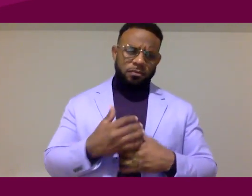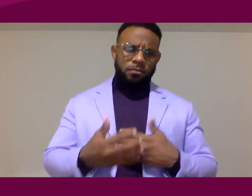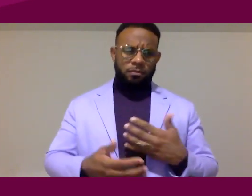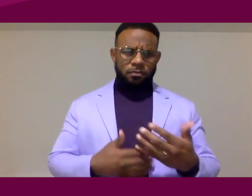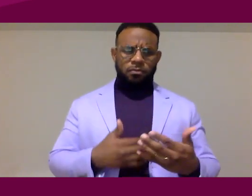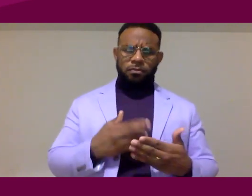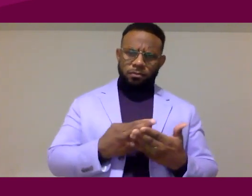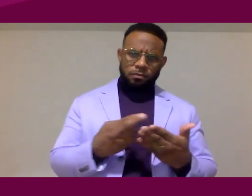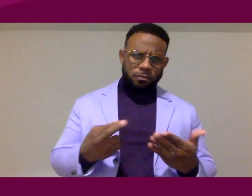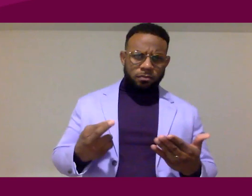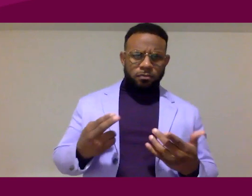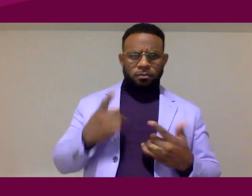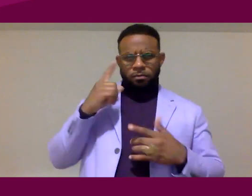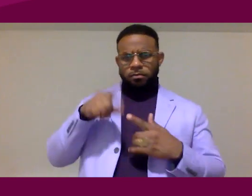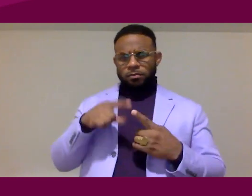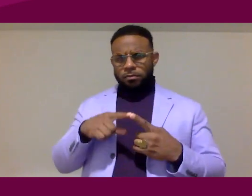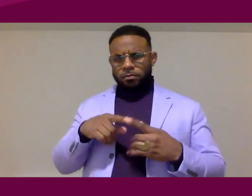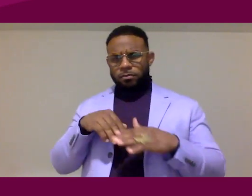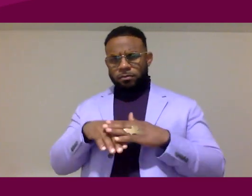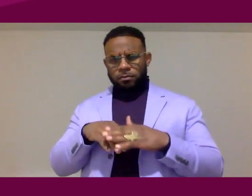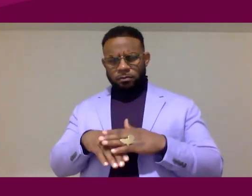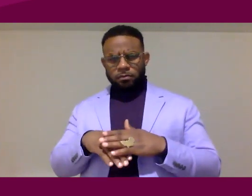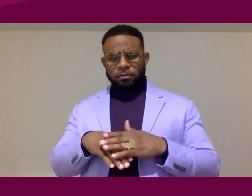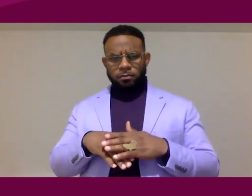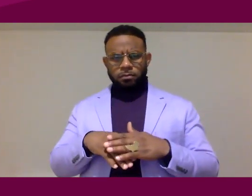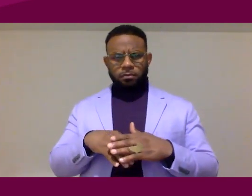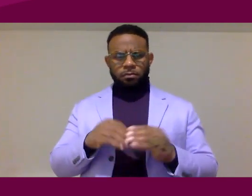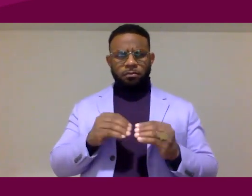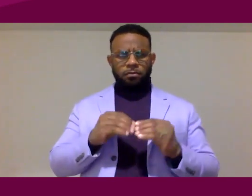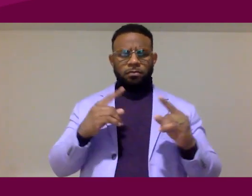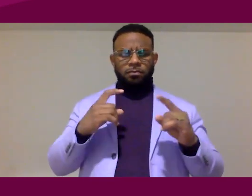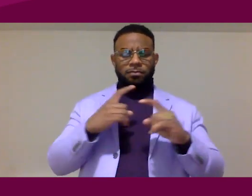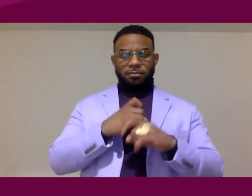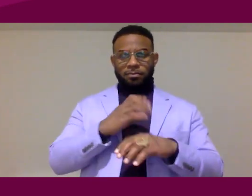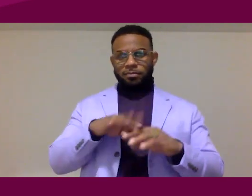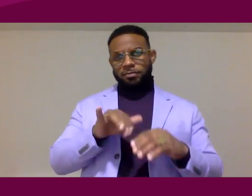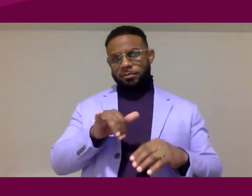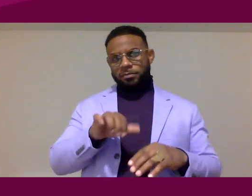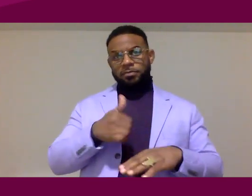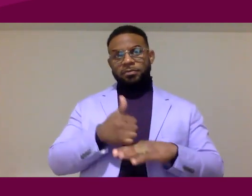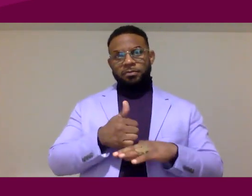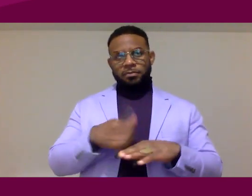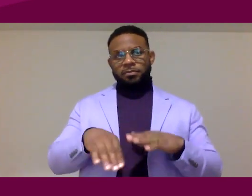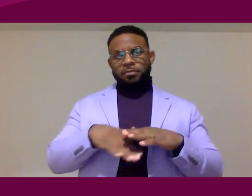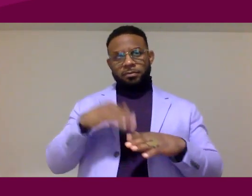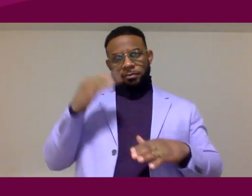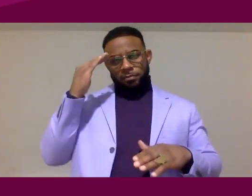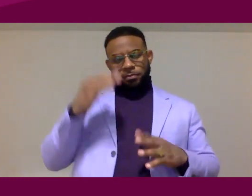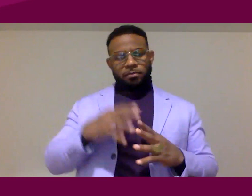the resources for when accessibility is more complicated than that basic, basic knowledge.